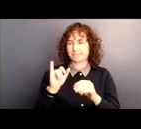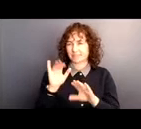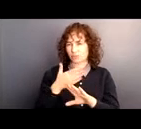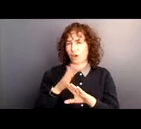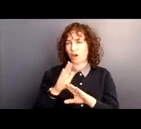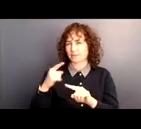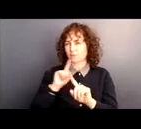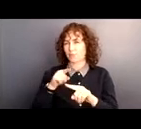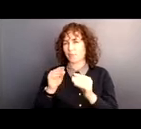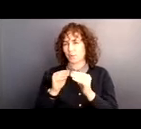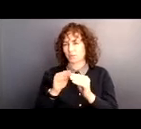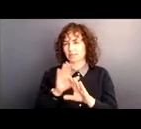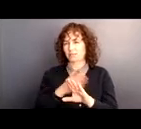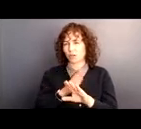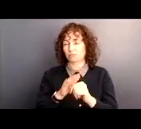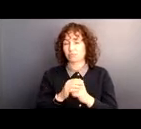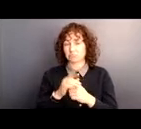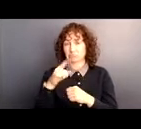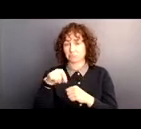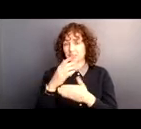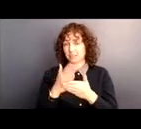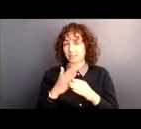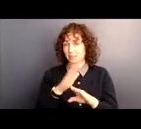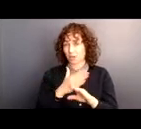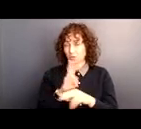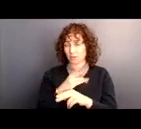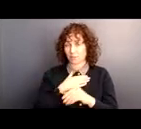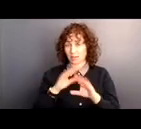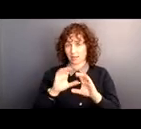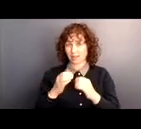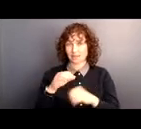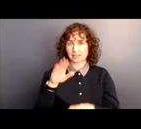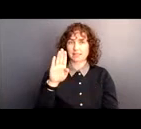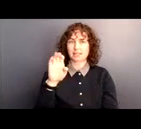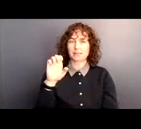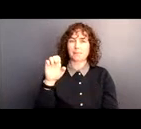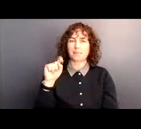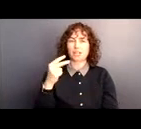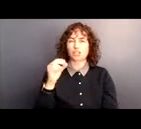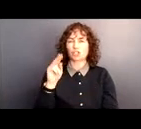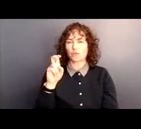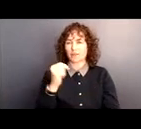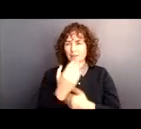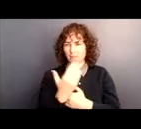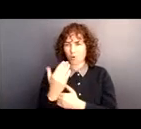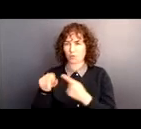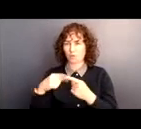These are some of the songs that I use in my class. I use Beethoven mostly in the mornings when kids are just arriving.